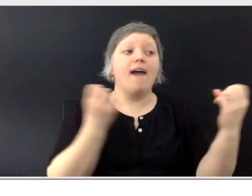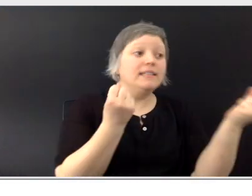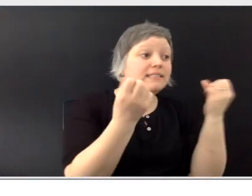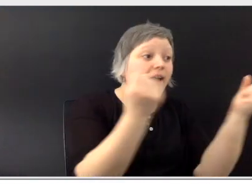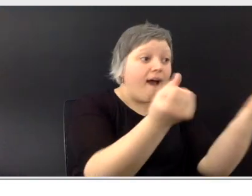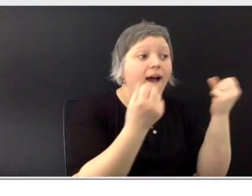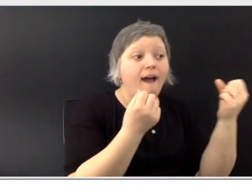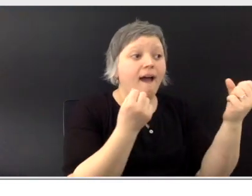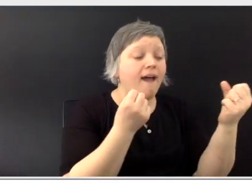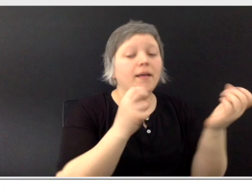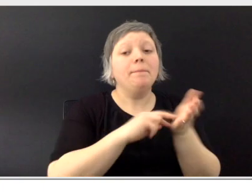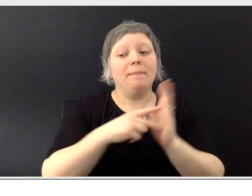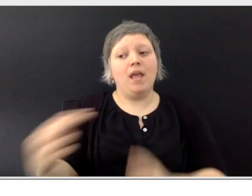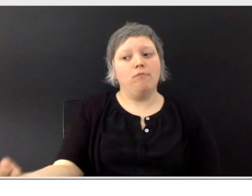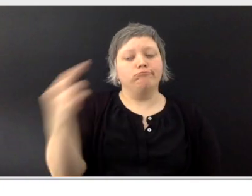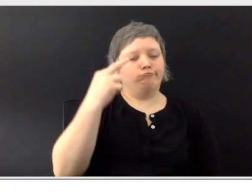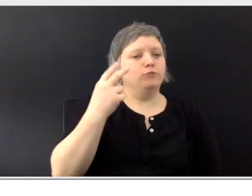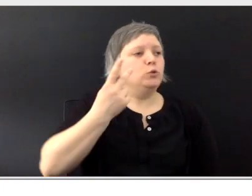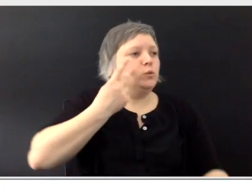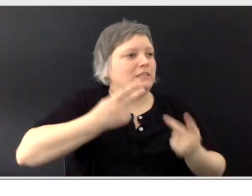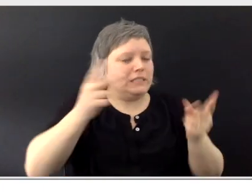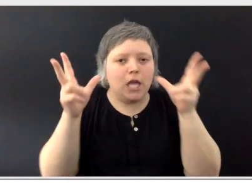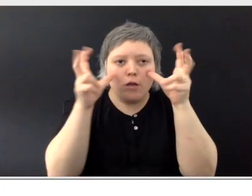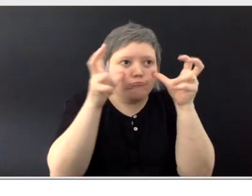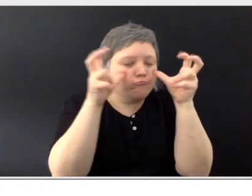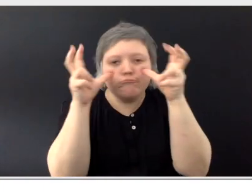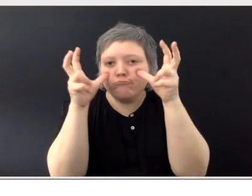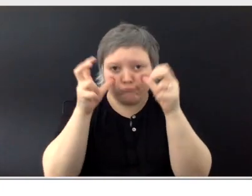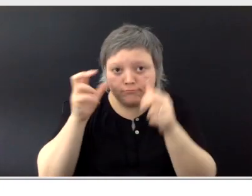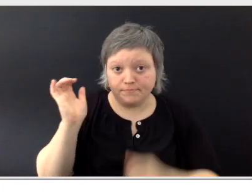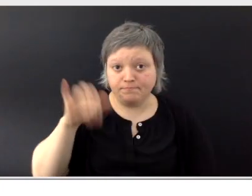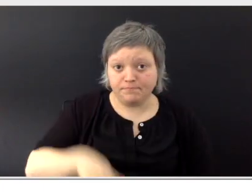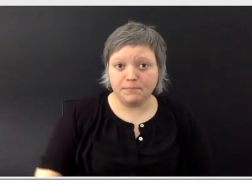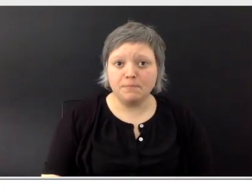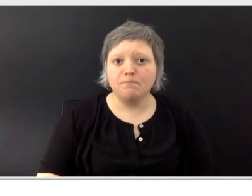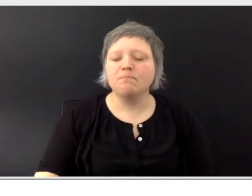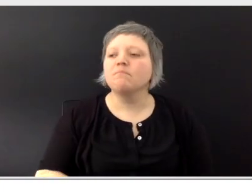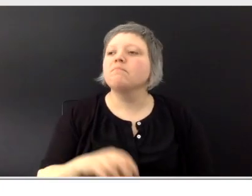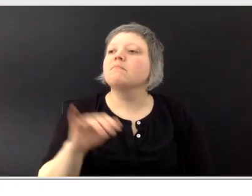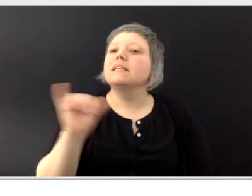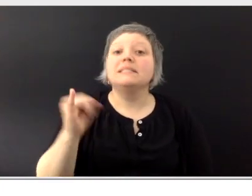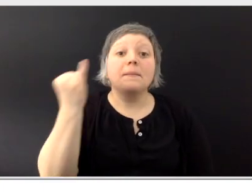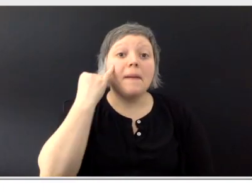language and they can, um, absorb as much language as possible in the same way if your child's first